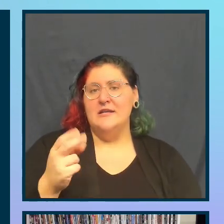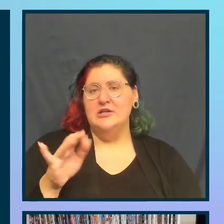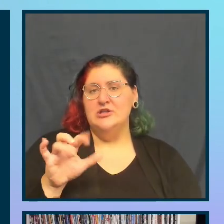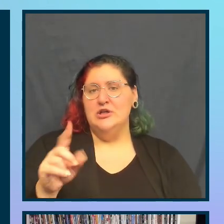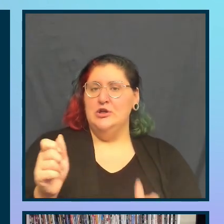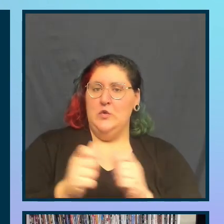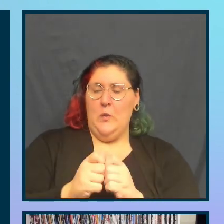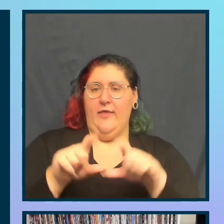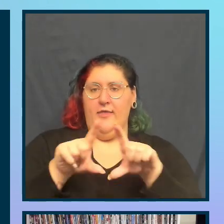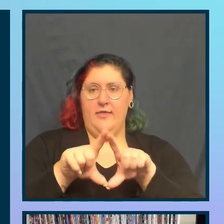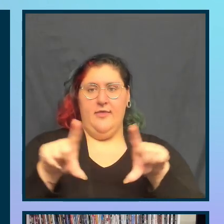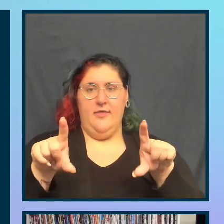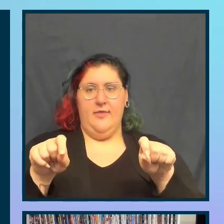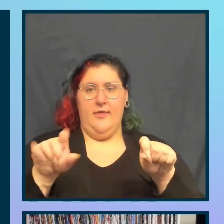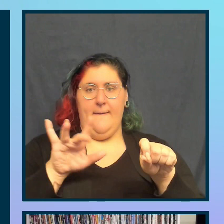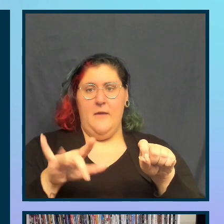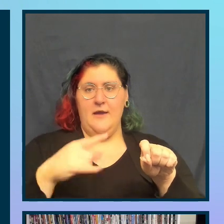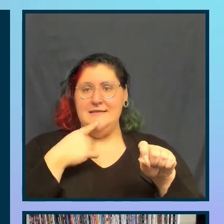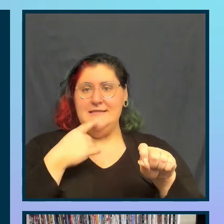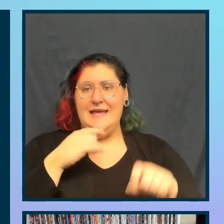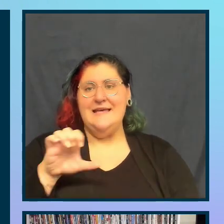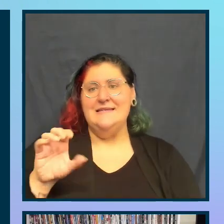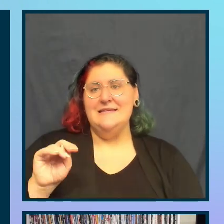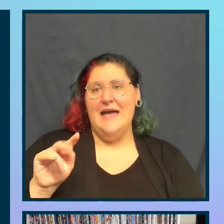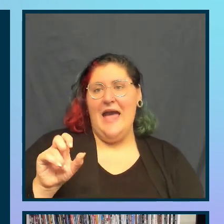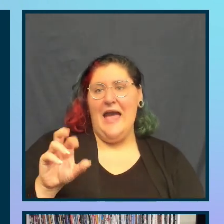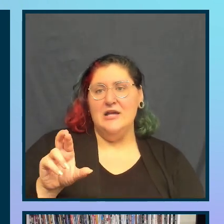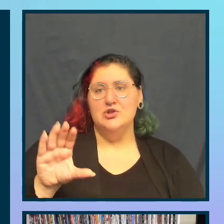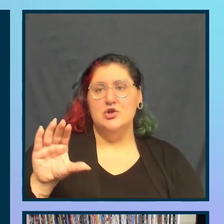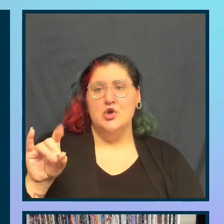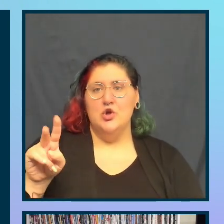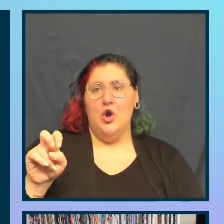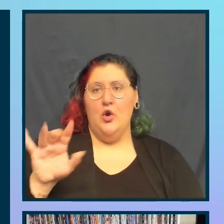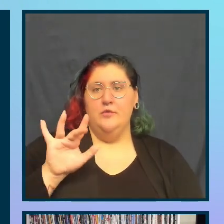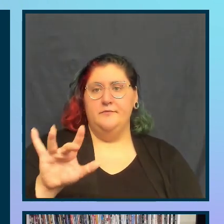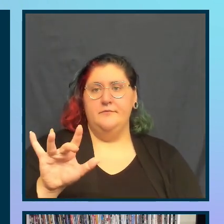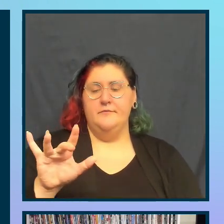without the explicit rule declaration I found that there was only a sort of blip sound